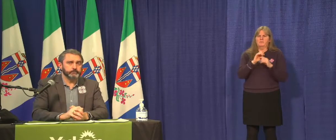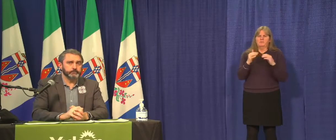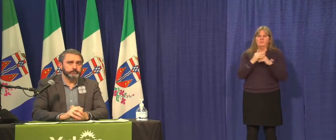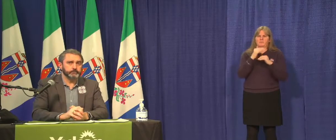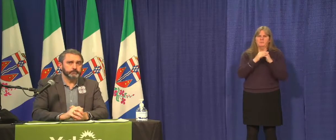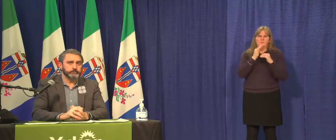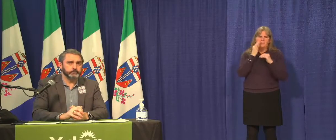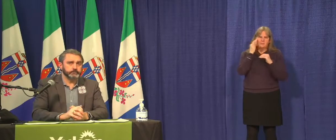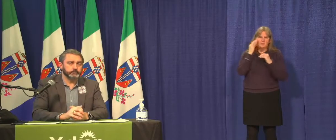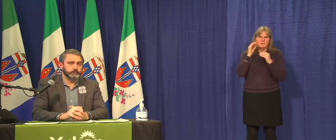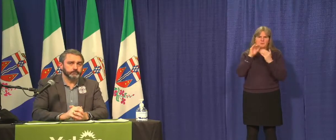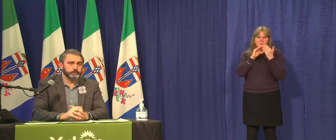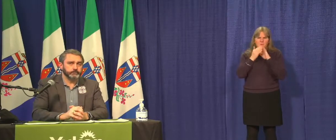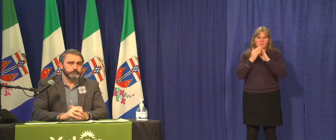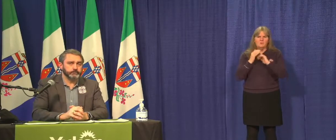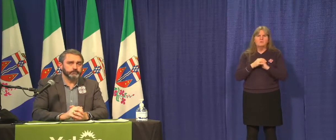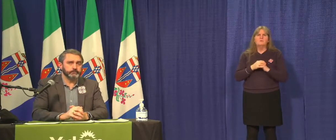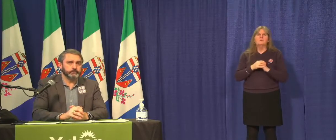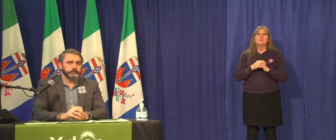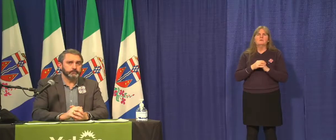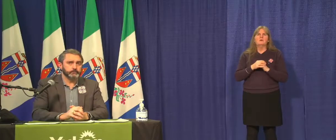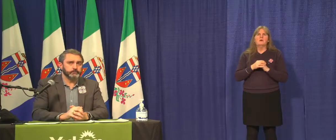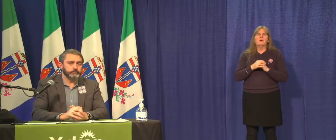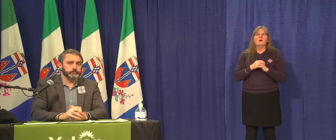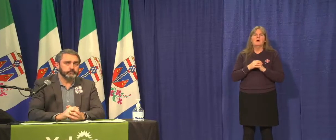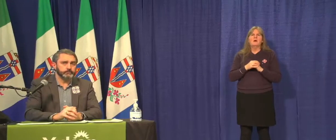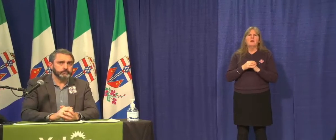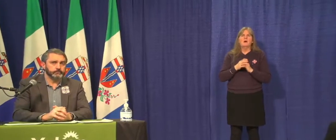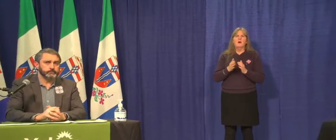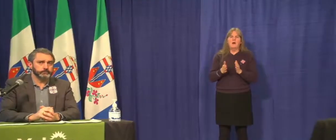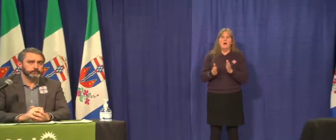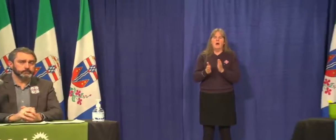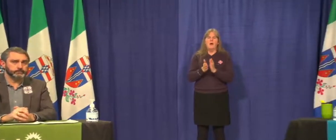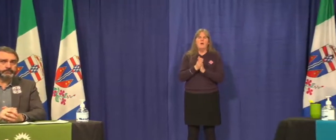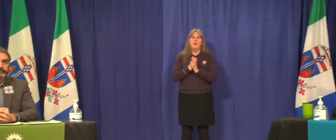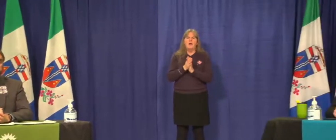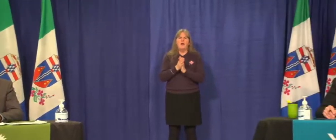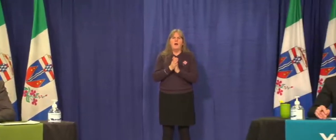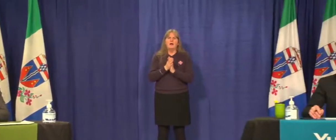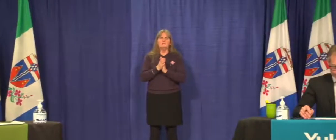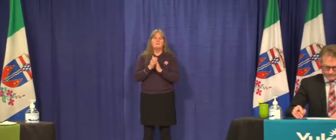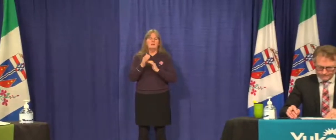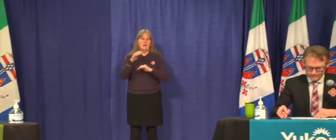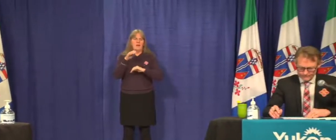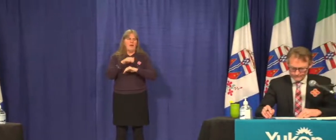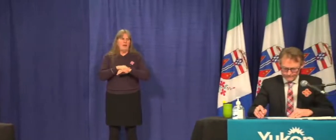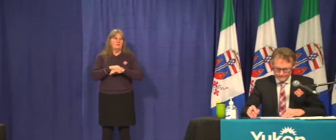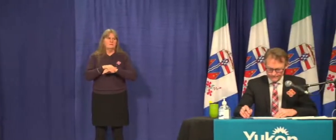Second question for Dr Hanley, I will ask in English for the benefit of my colleagues but I would like the answer also in